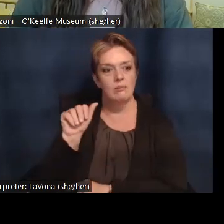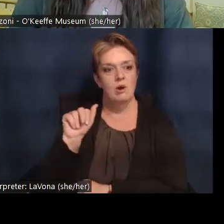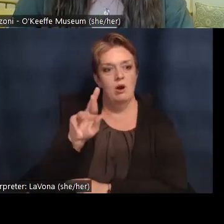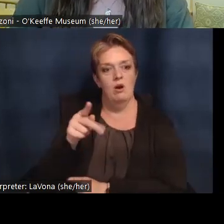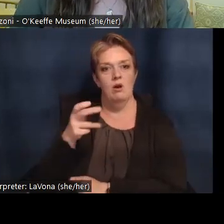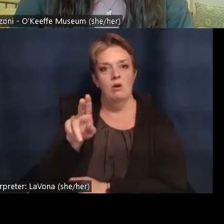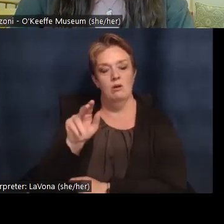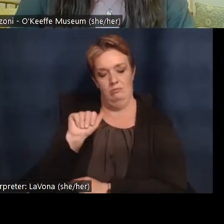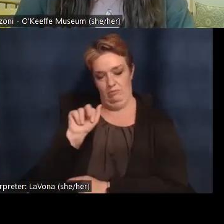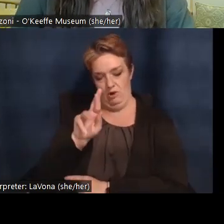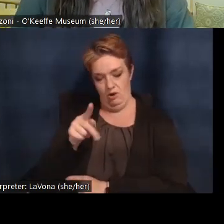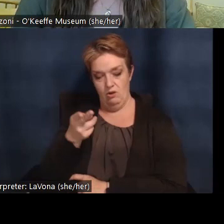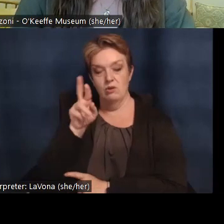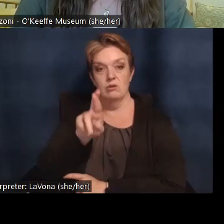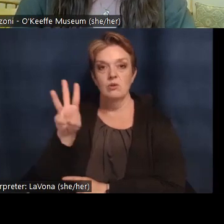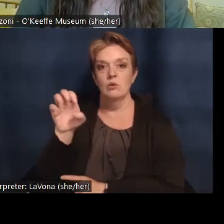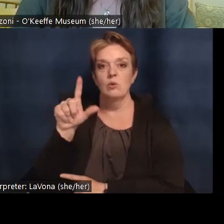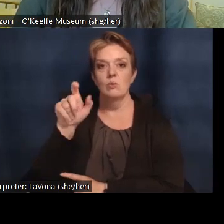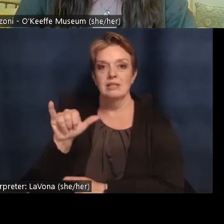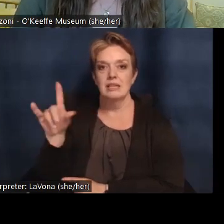Dow offered O’Keeffe an alternative to realism.